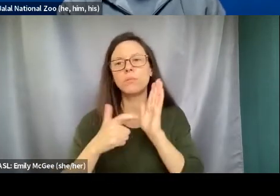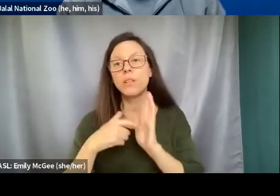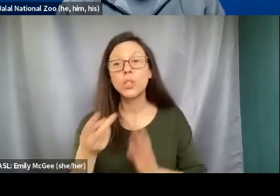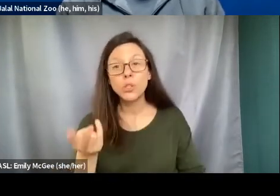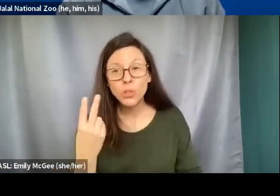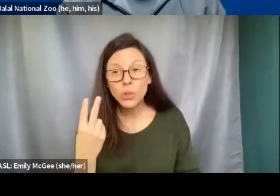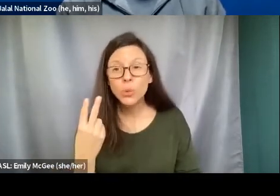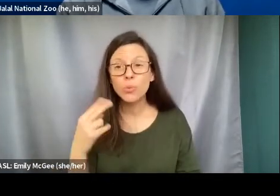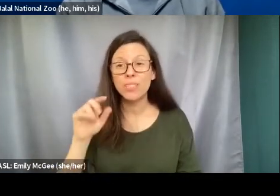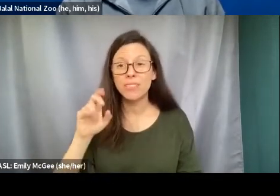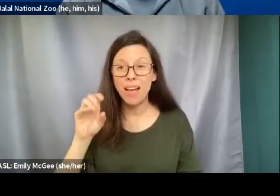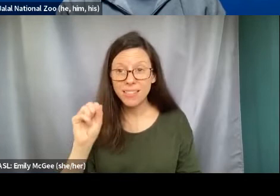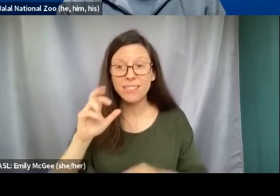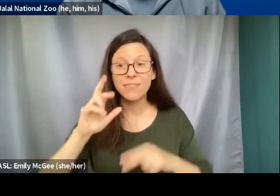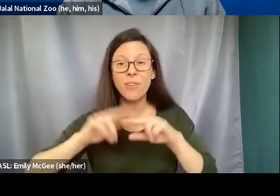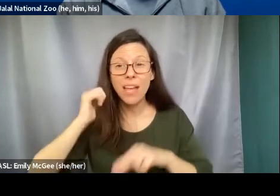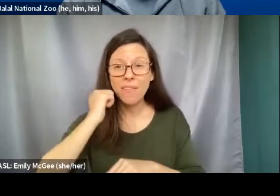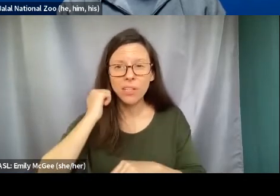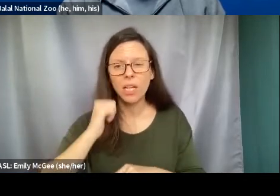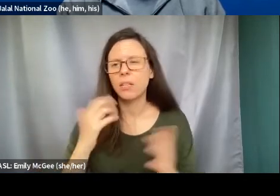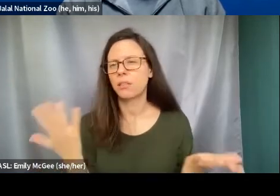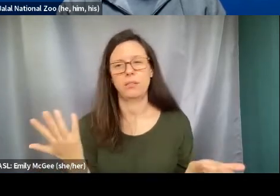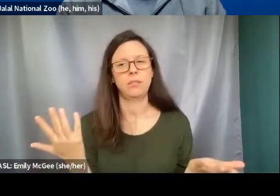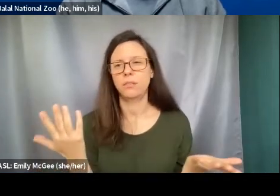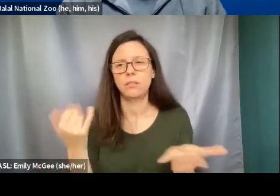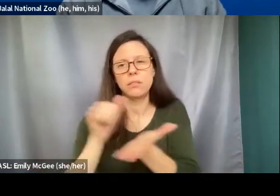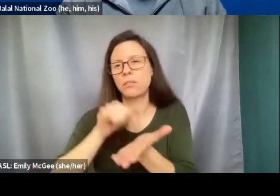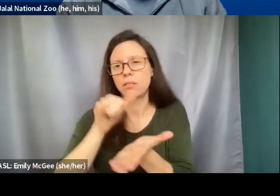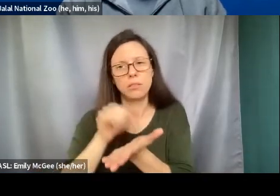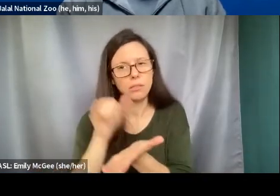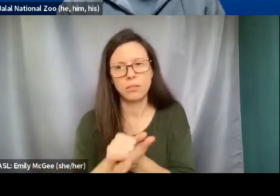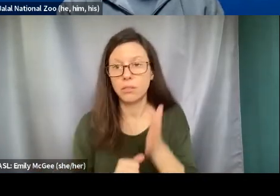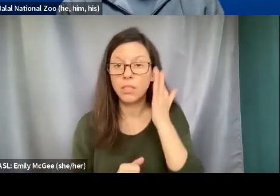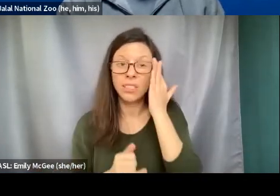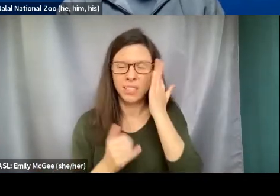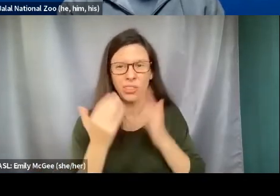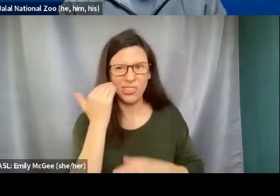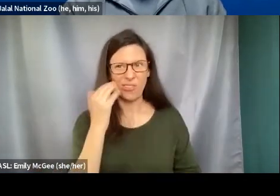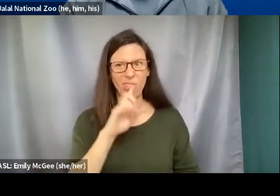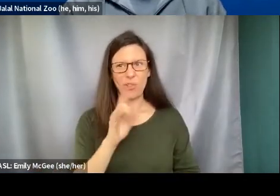I mean we already spoke about the limiting space for what we have in the zoo, imagine keeping